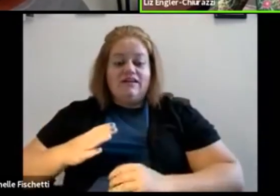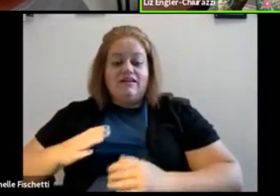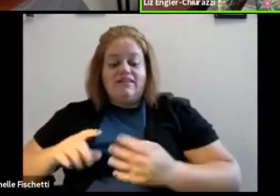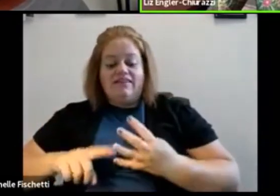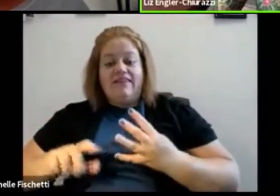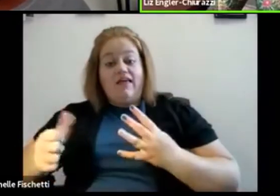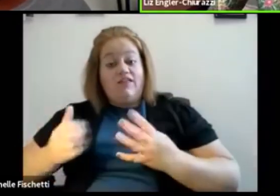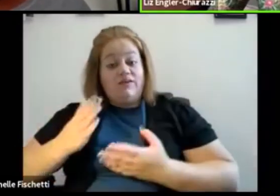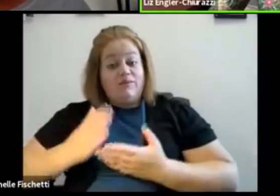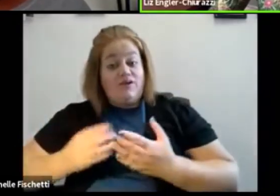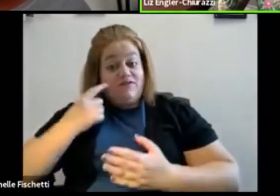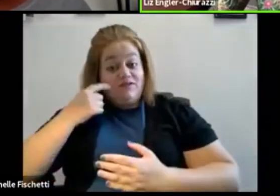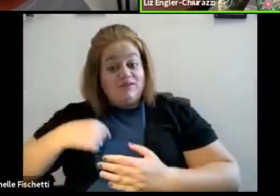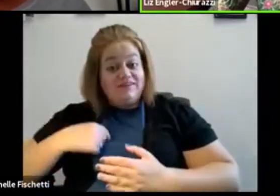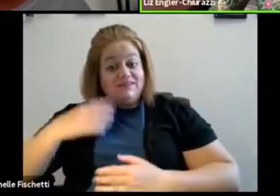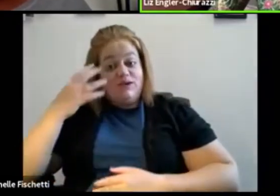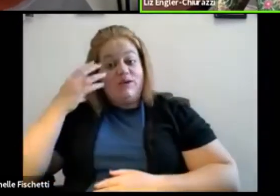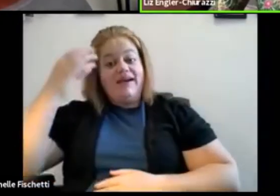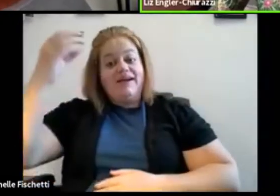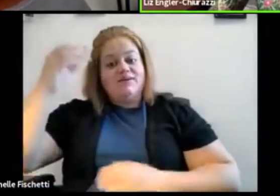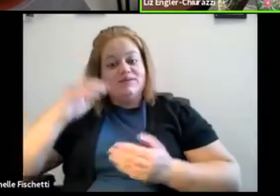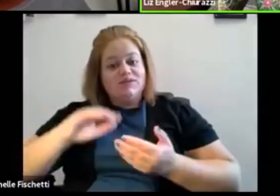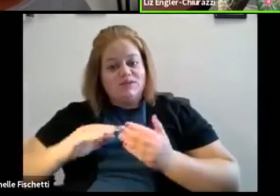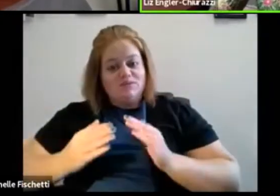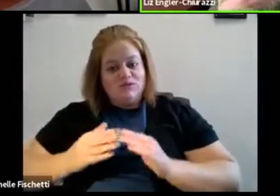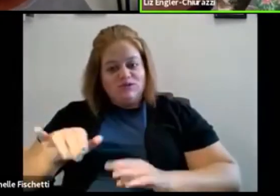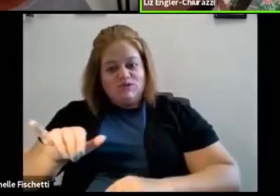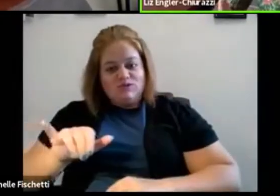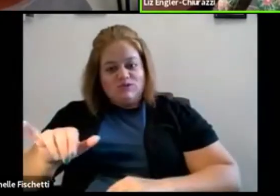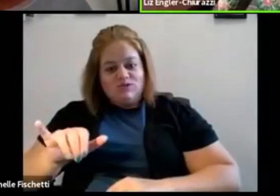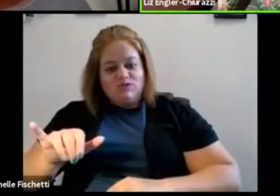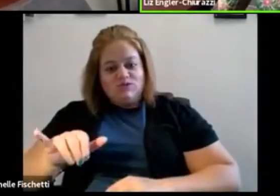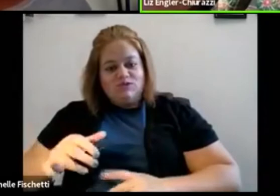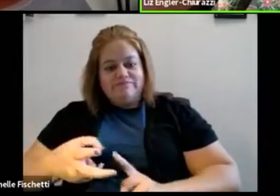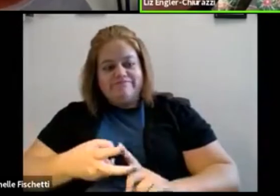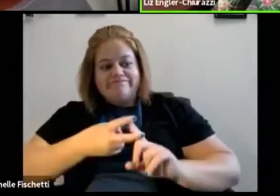going out into the community and getting other people excited about science and